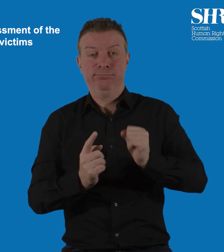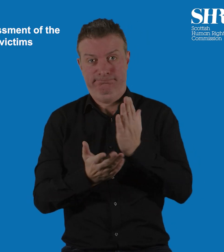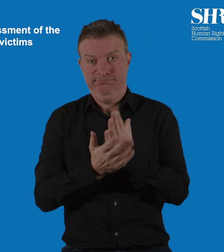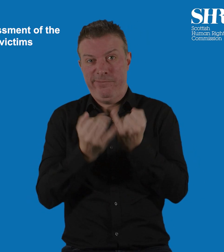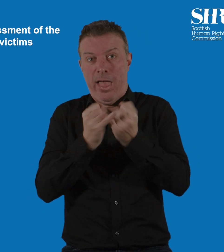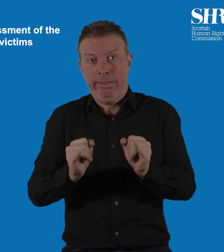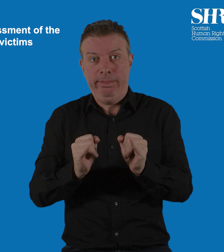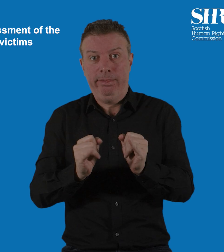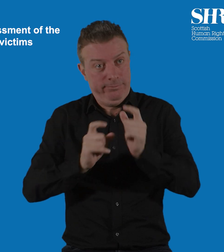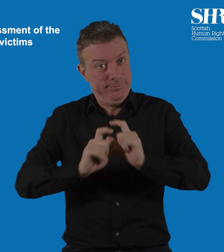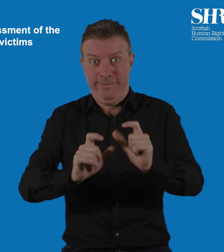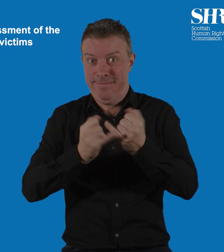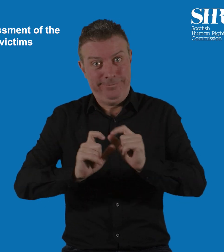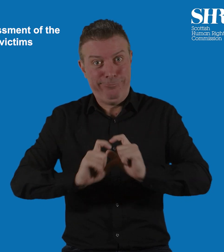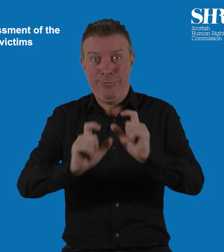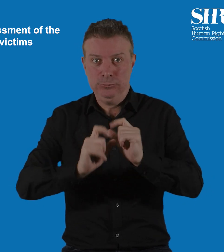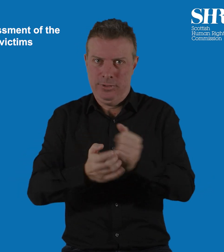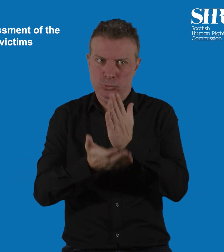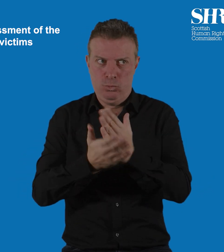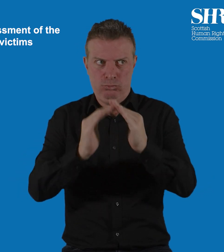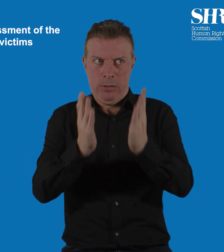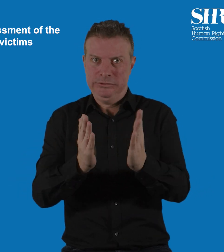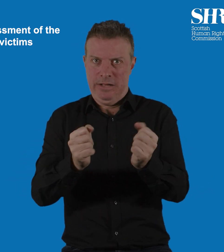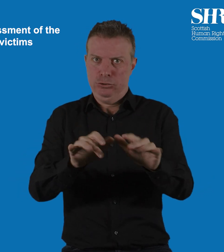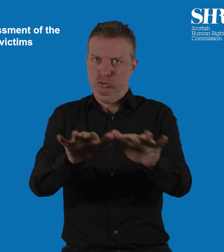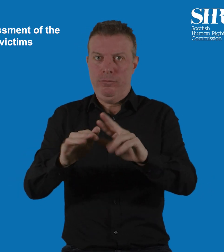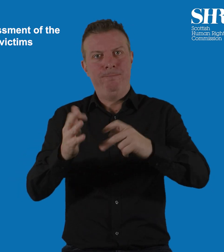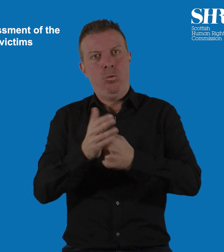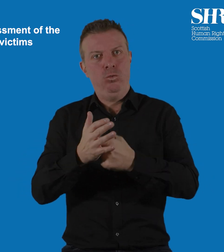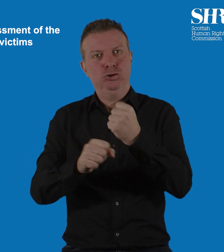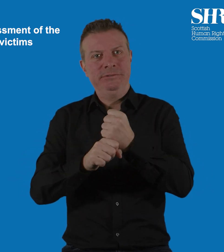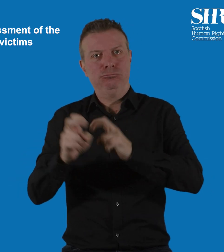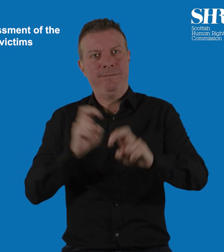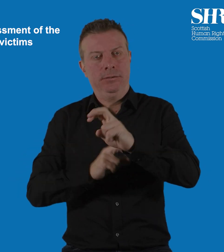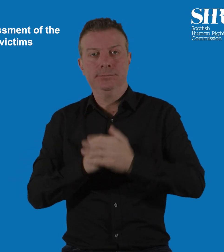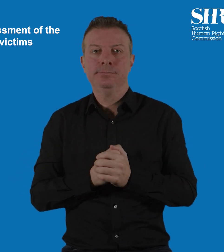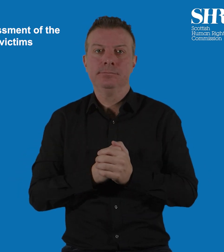The State has failed, and continues to fail, to ensure adequate housing for Gypsy Travellers.